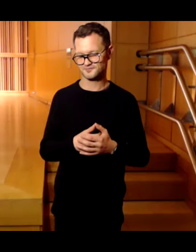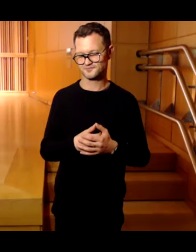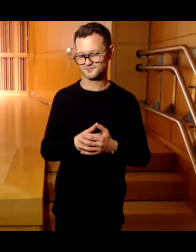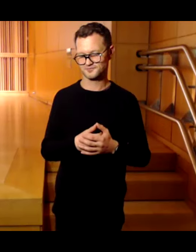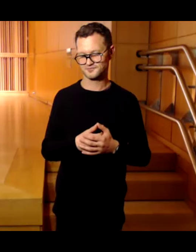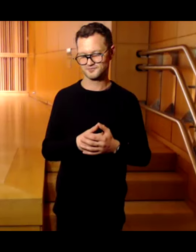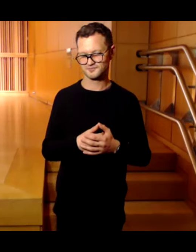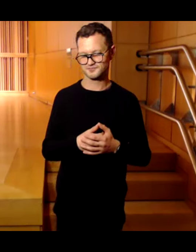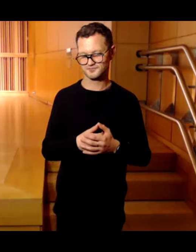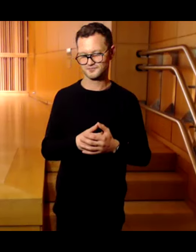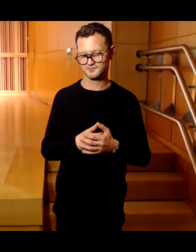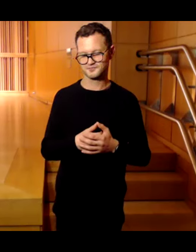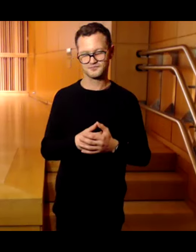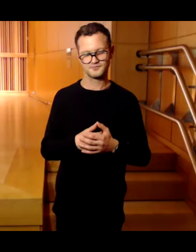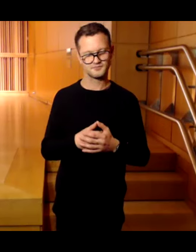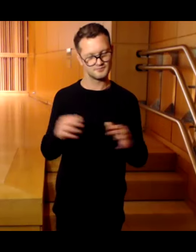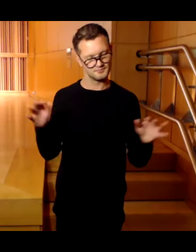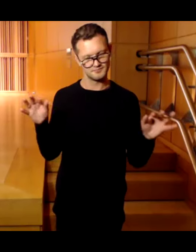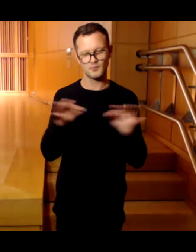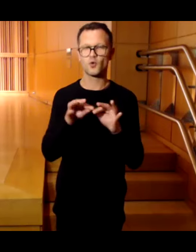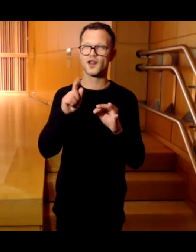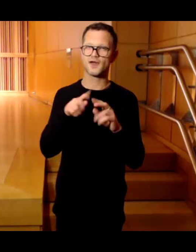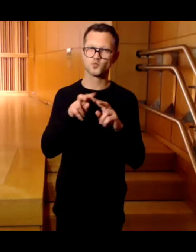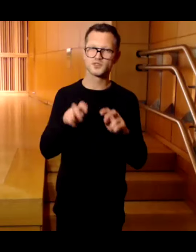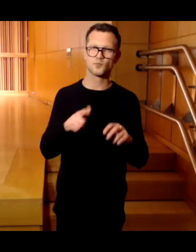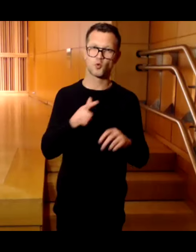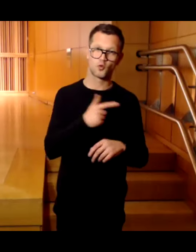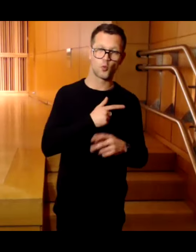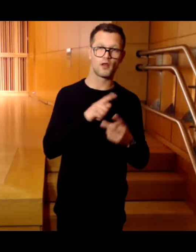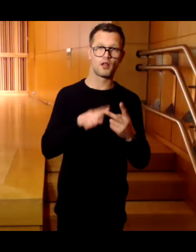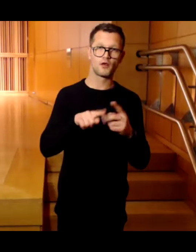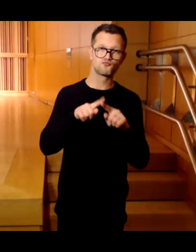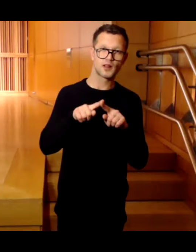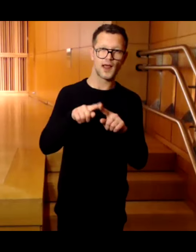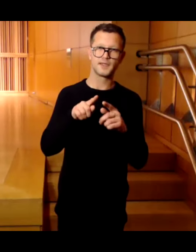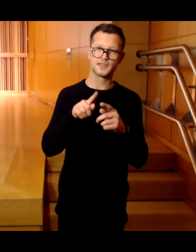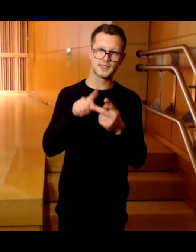And exploit the mechanics of loyalty, reliability. and commitment.